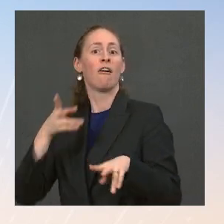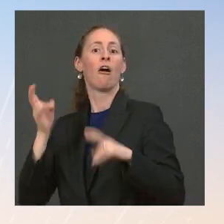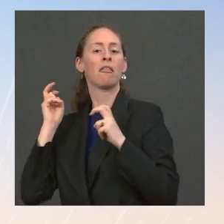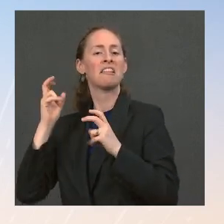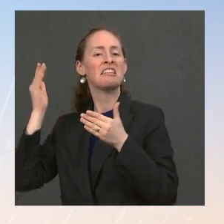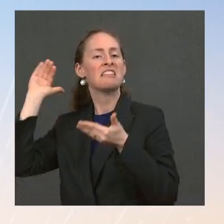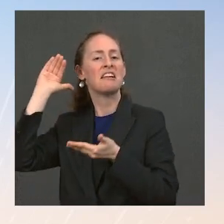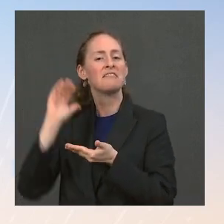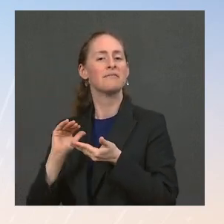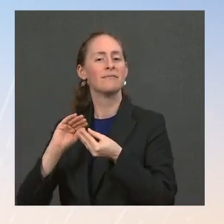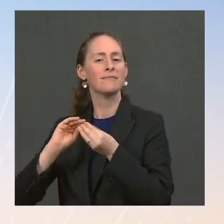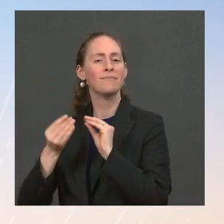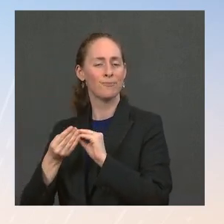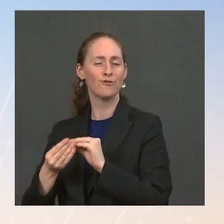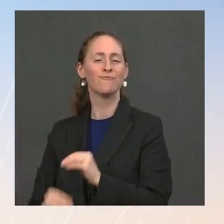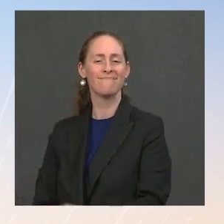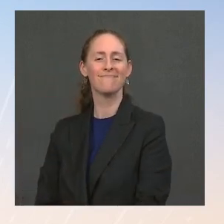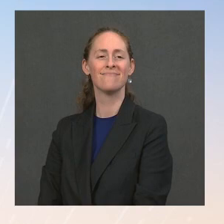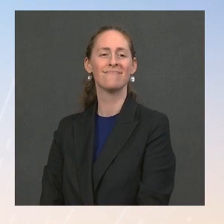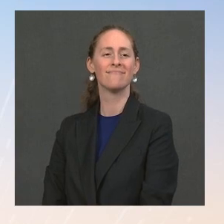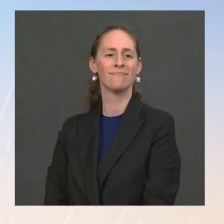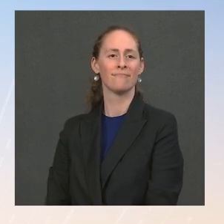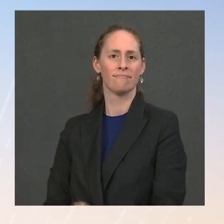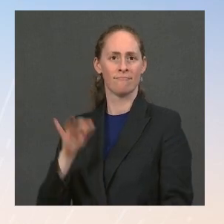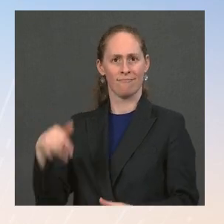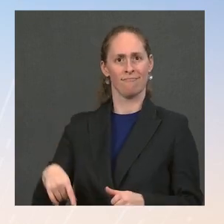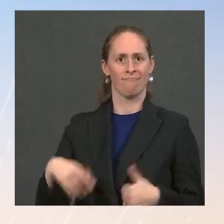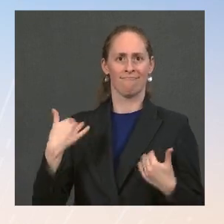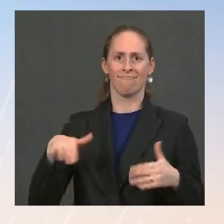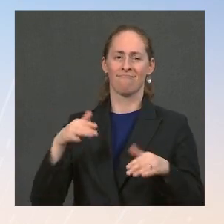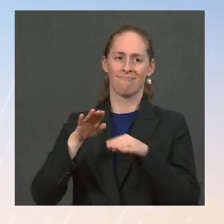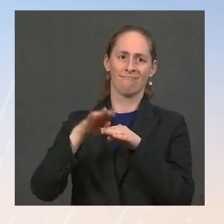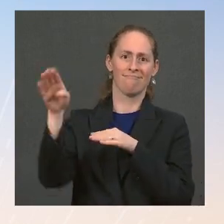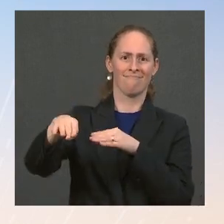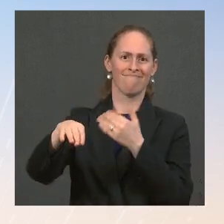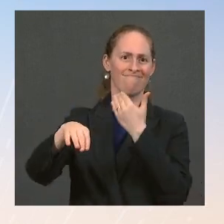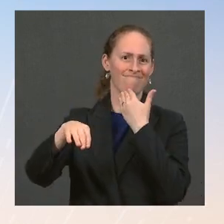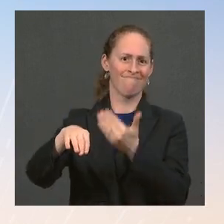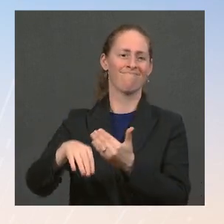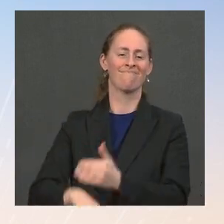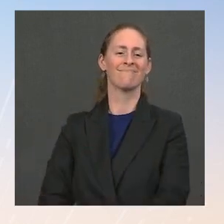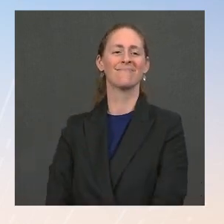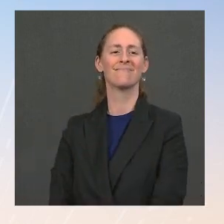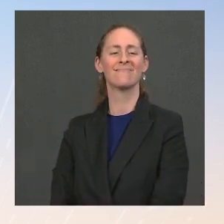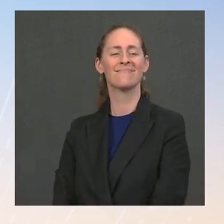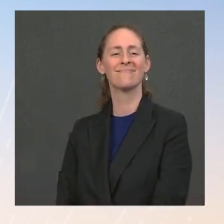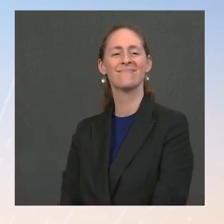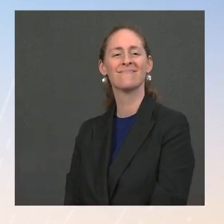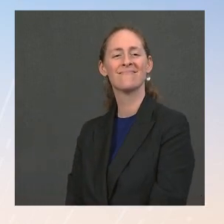So, one of the big steps we've taken and announced is to -- is to put in place these requirements for businesses.